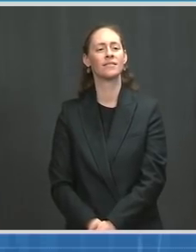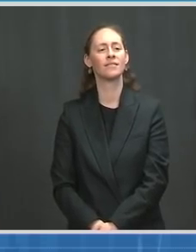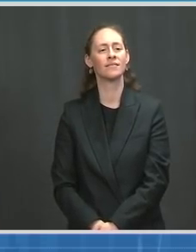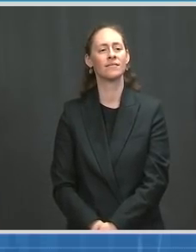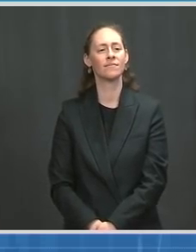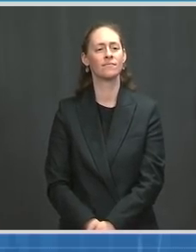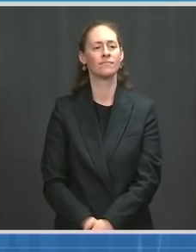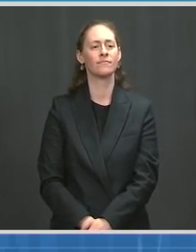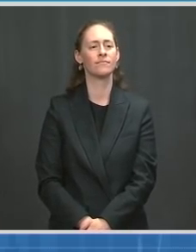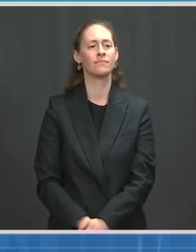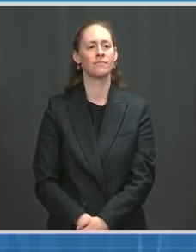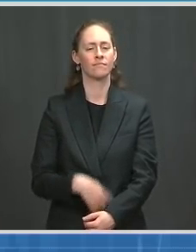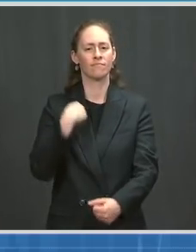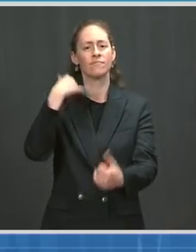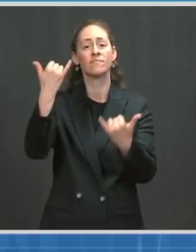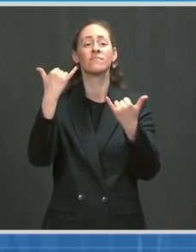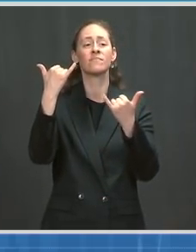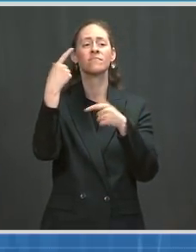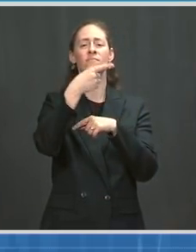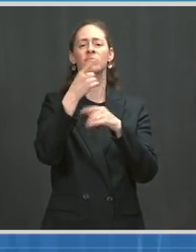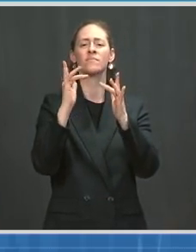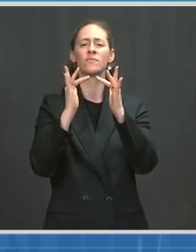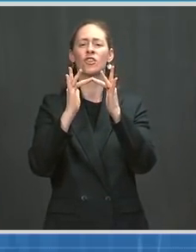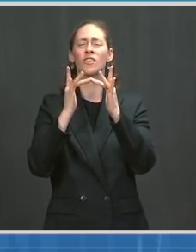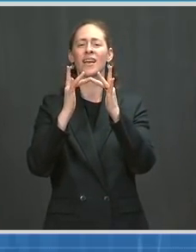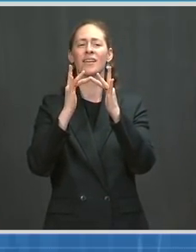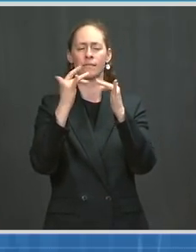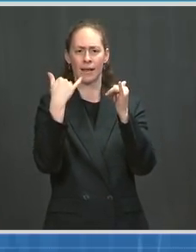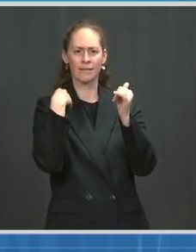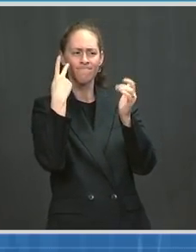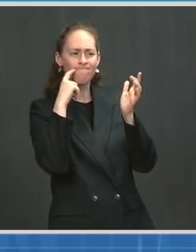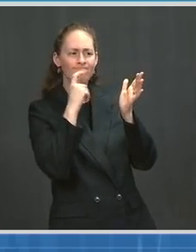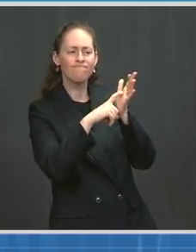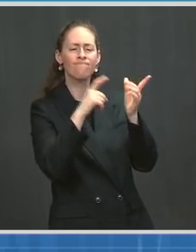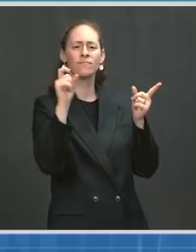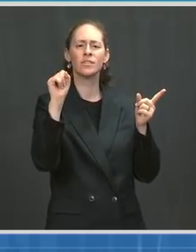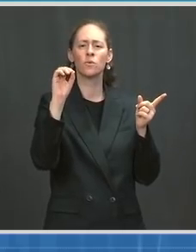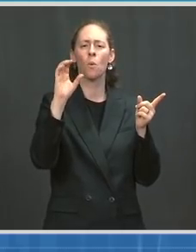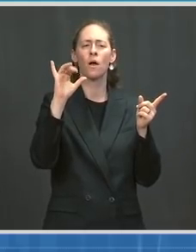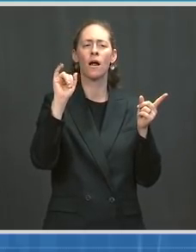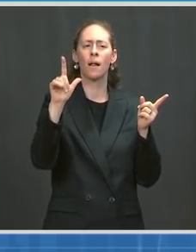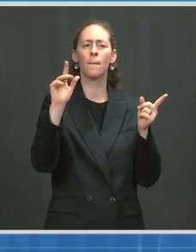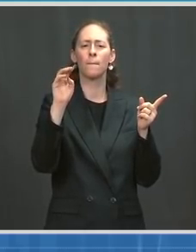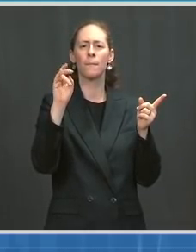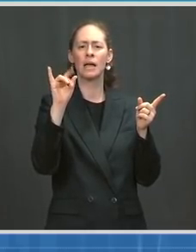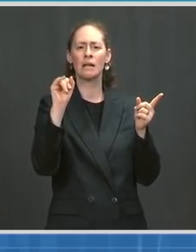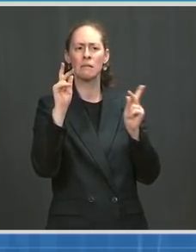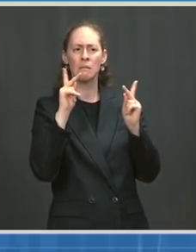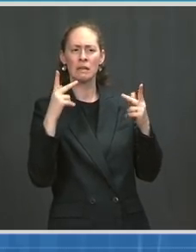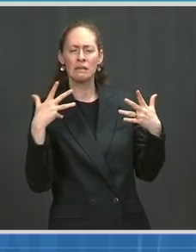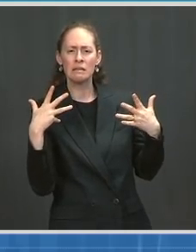who may have spent the last 15 months following your advice to strictly avoid crowds, who might not be psychologically ready to do